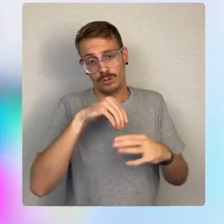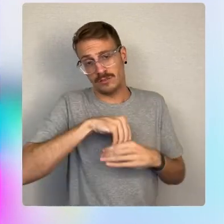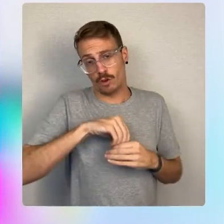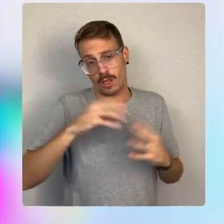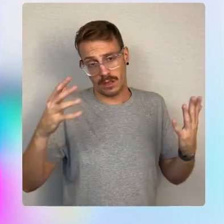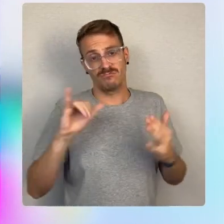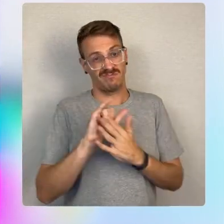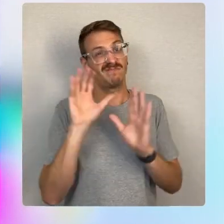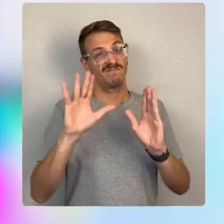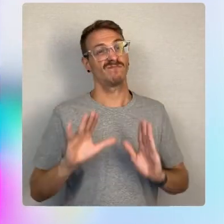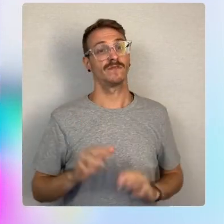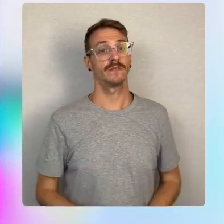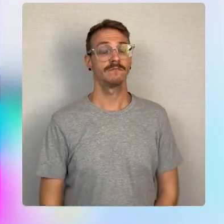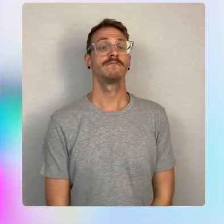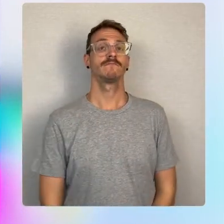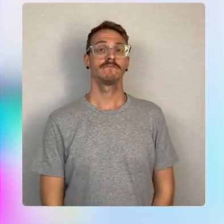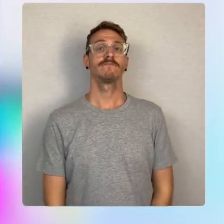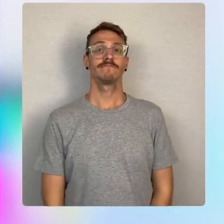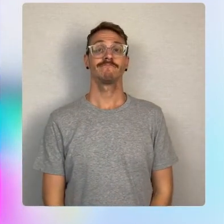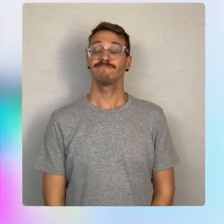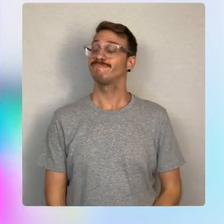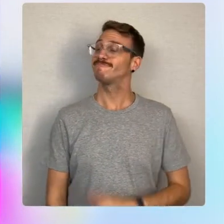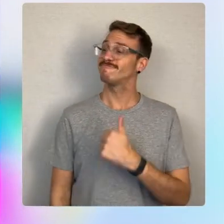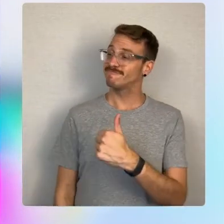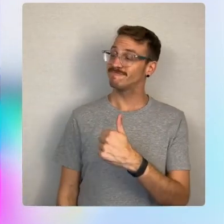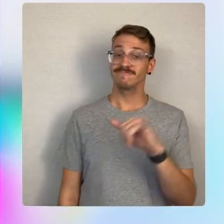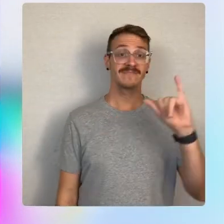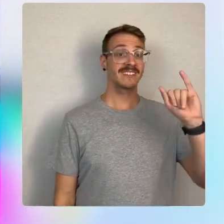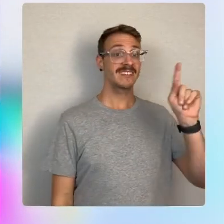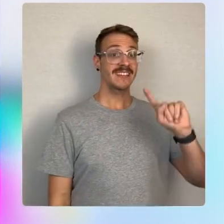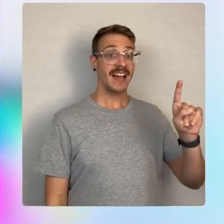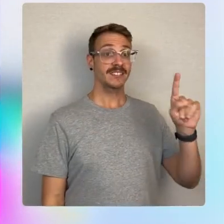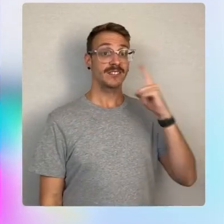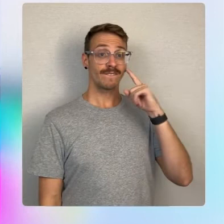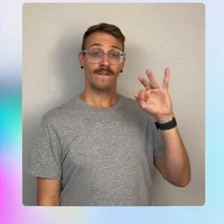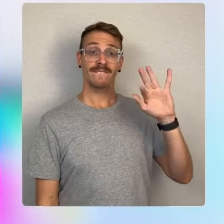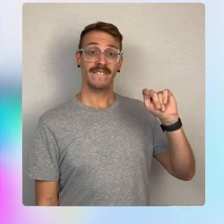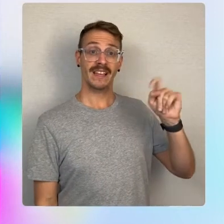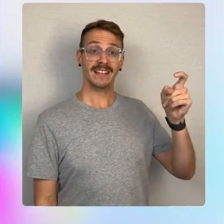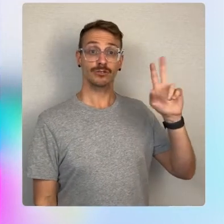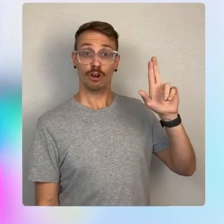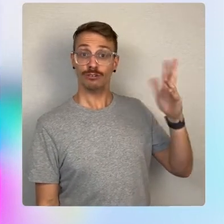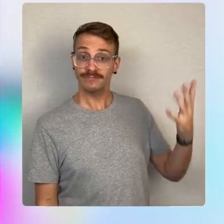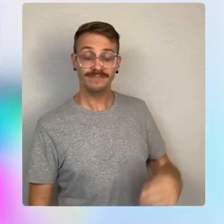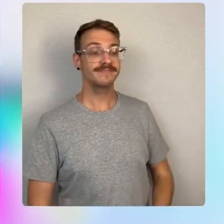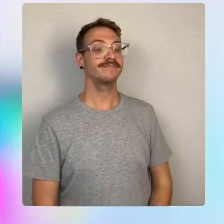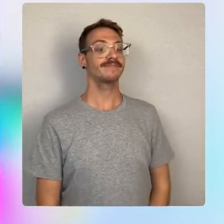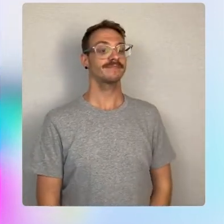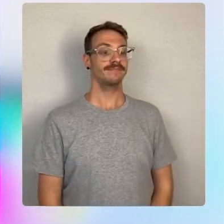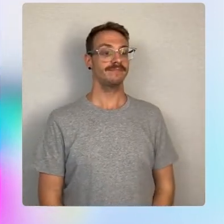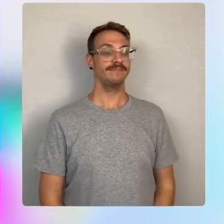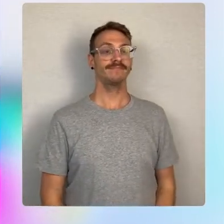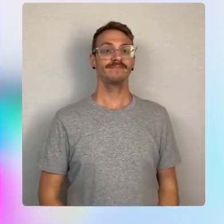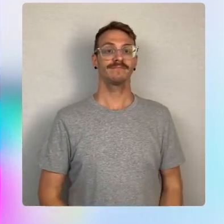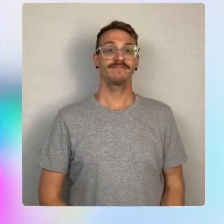so that's been awesome. Awesome, and, Yagiz, what about for FitXR? Actually the range of customization